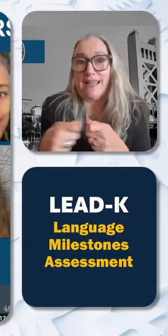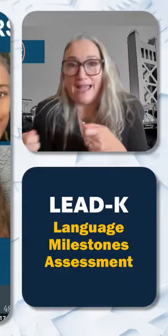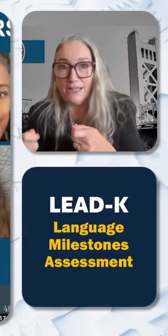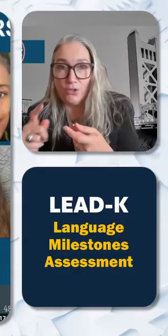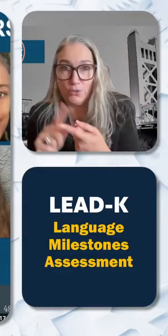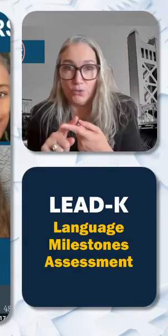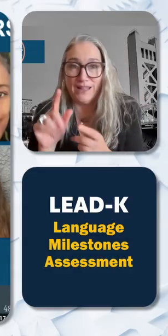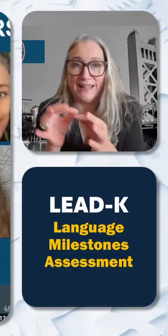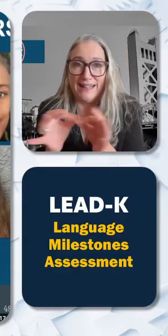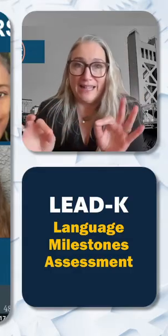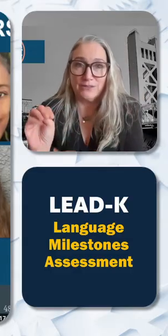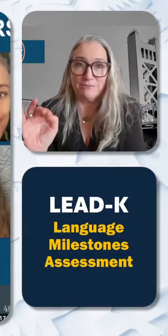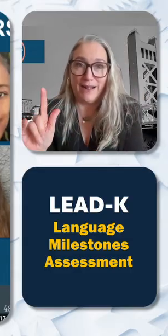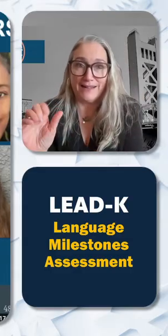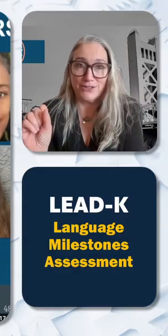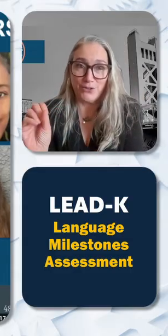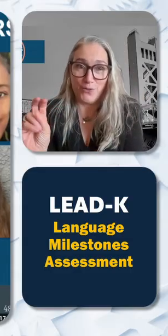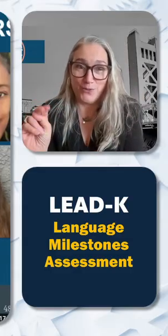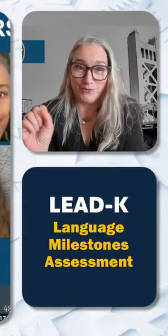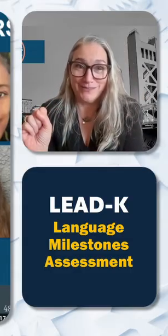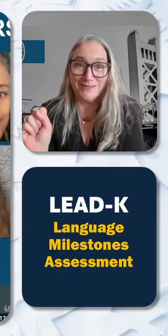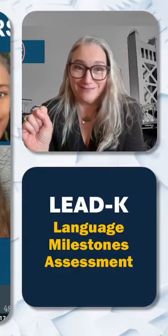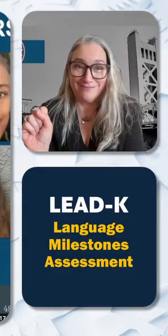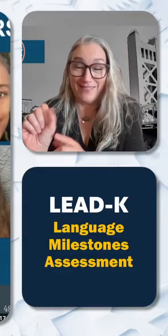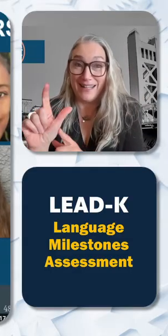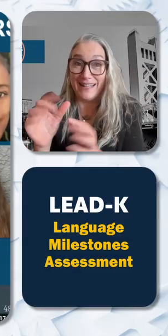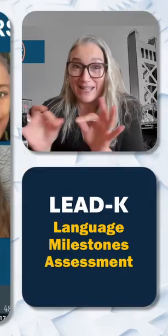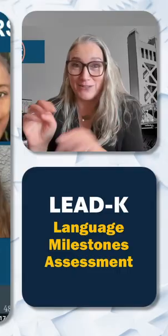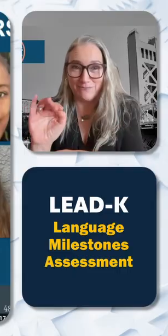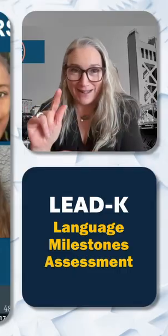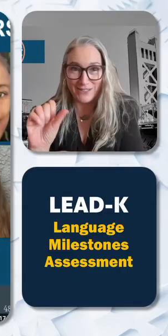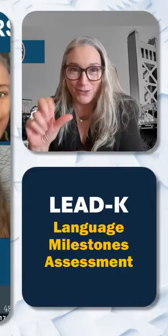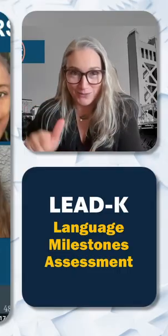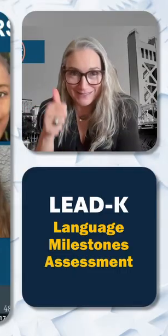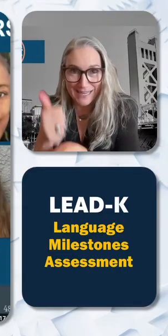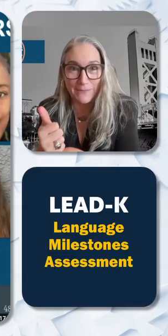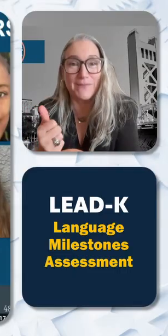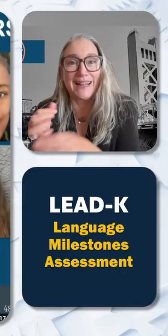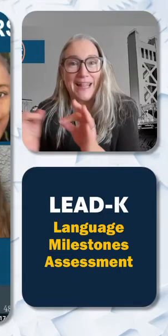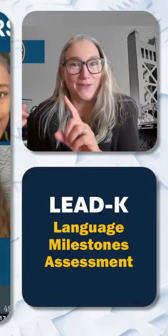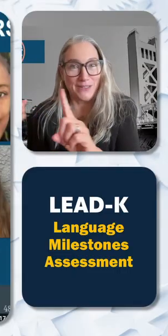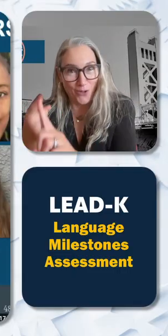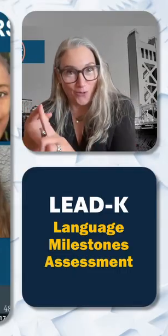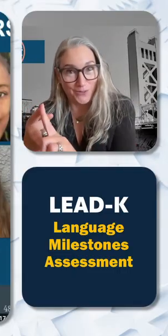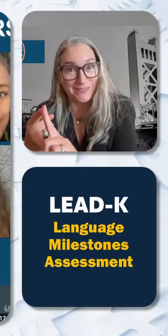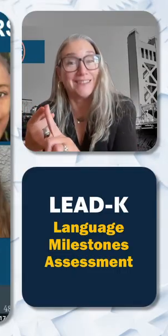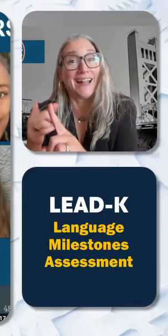on how to get deaf coach services, and those tie into the language milestones.